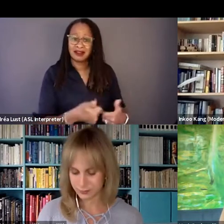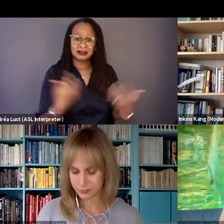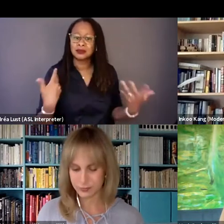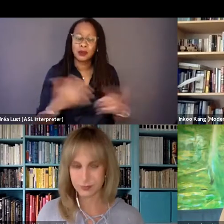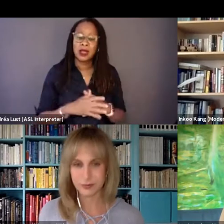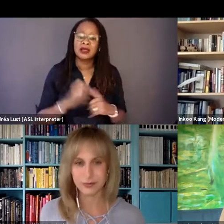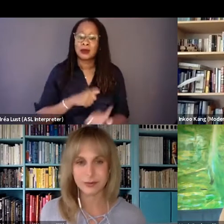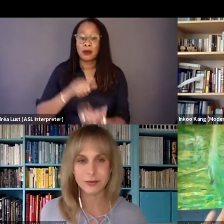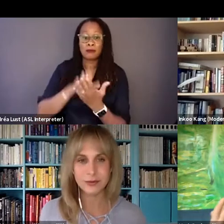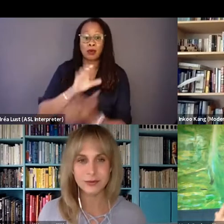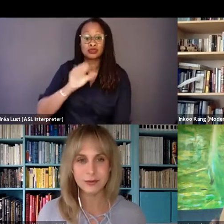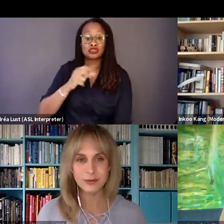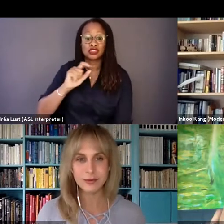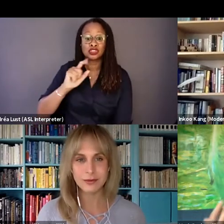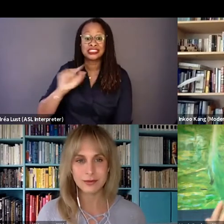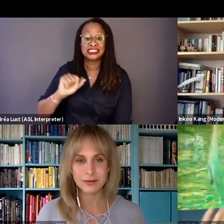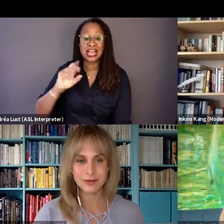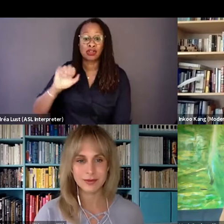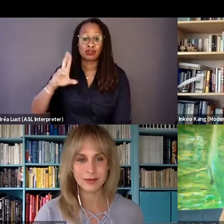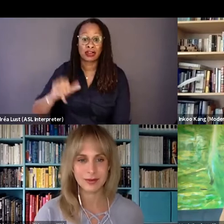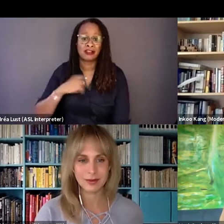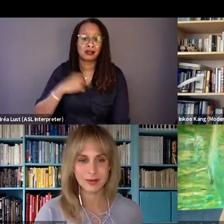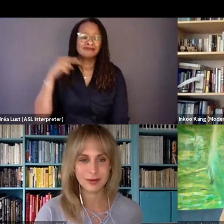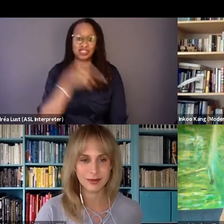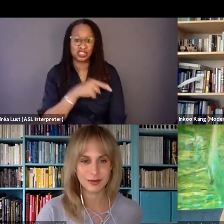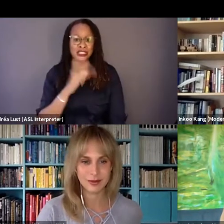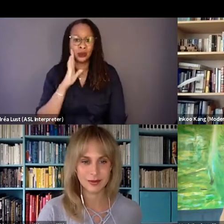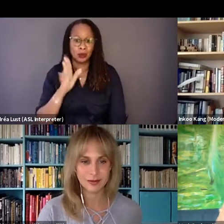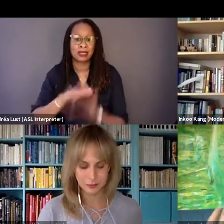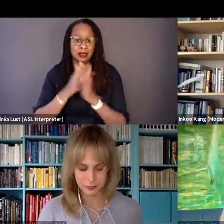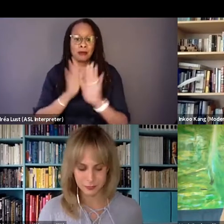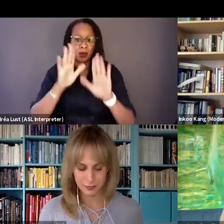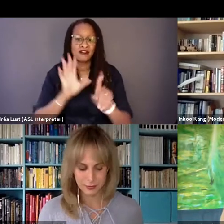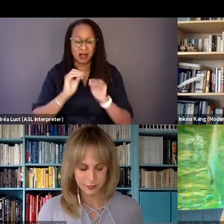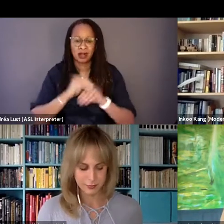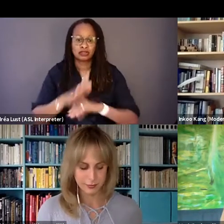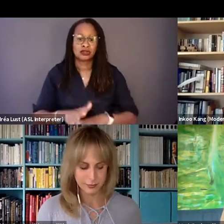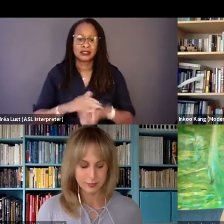as someone we felt like she's gonna be a great consultant for this story. She is a trans historian.